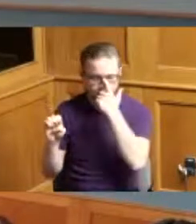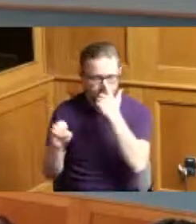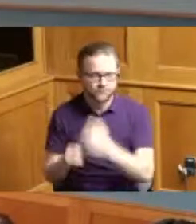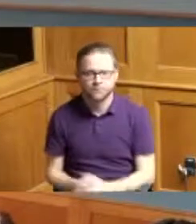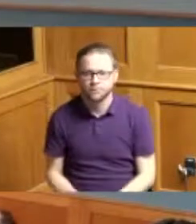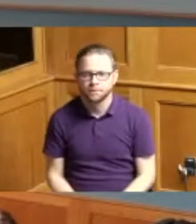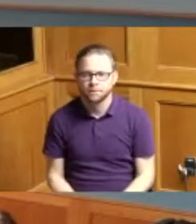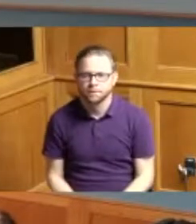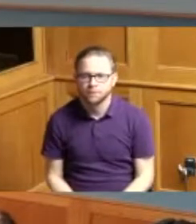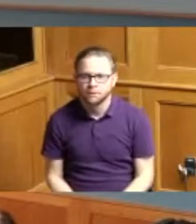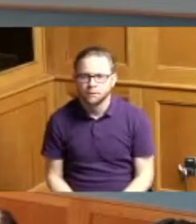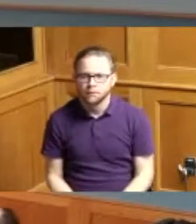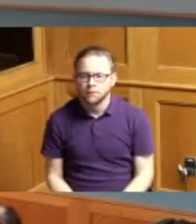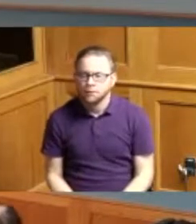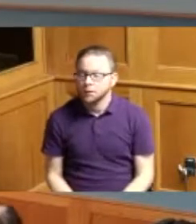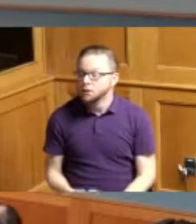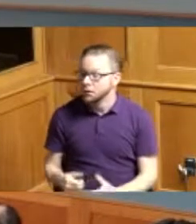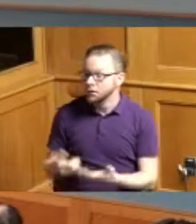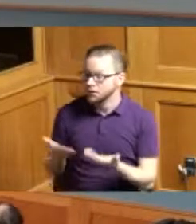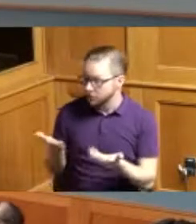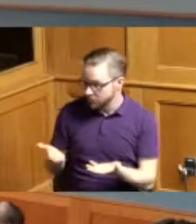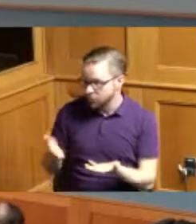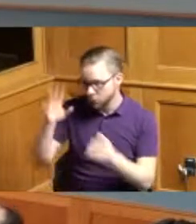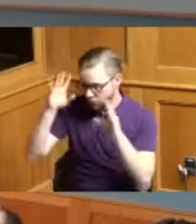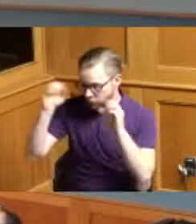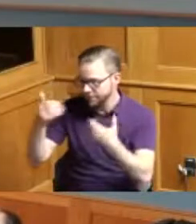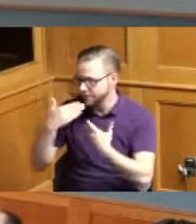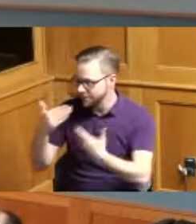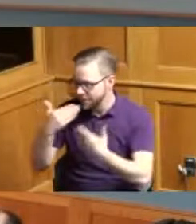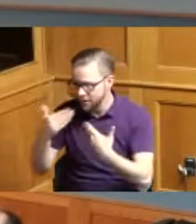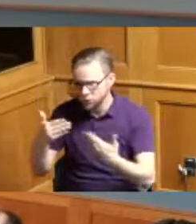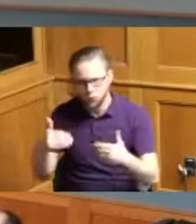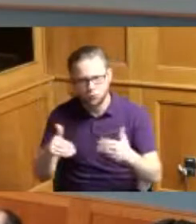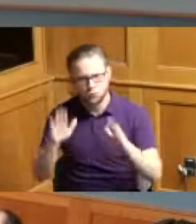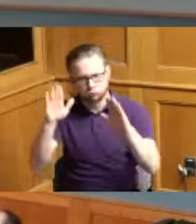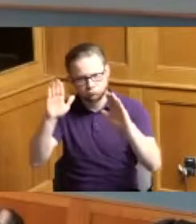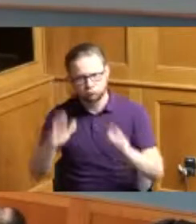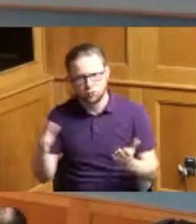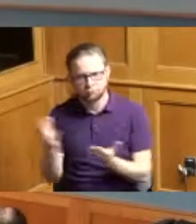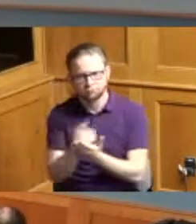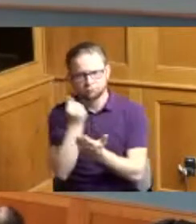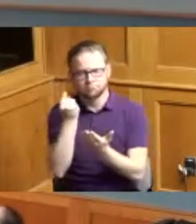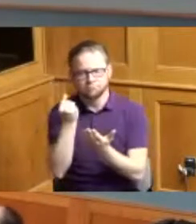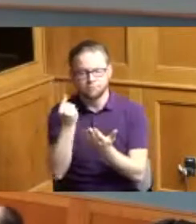yes Madam President I want to thank you for this I think this is great thank you Kansas City you